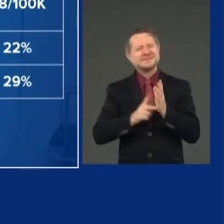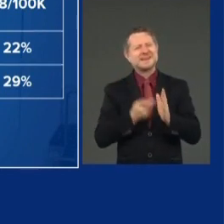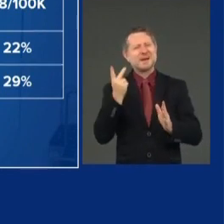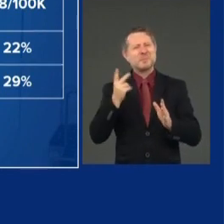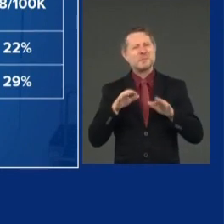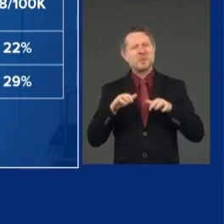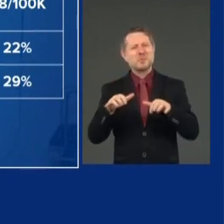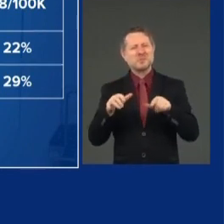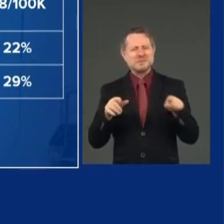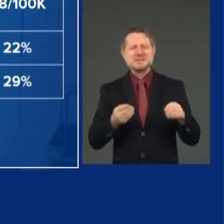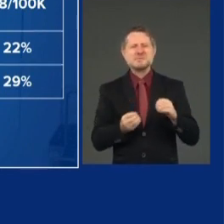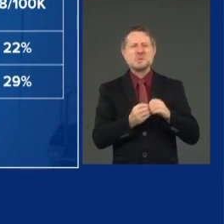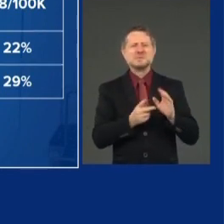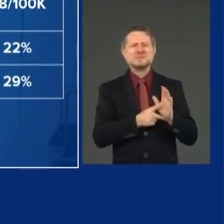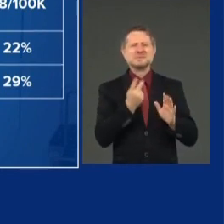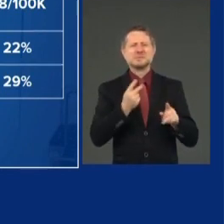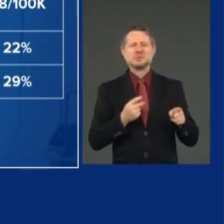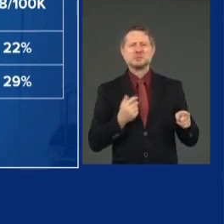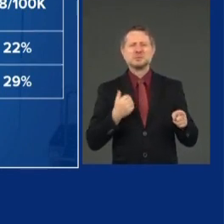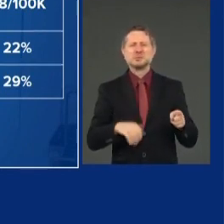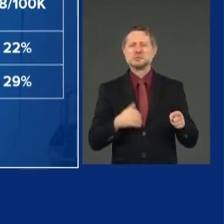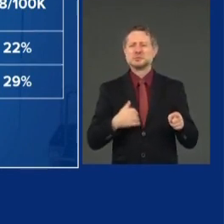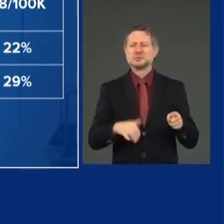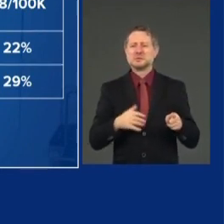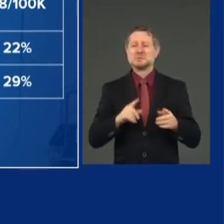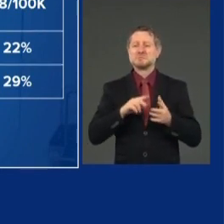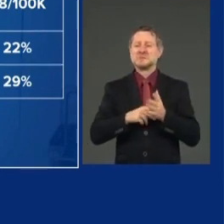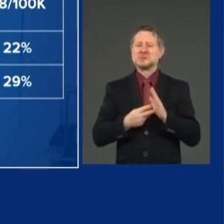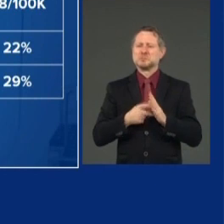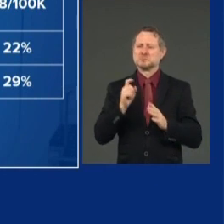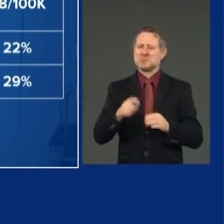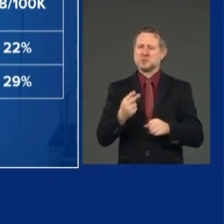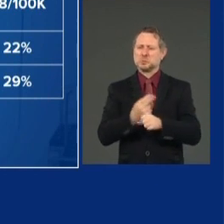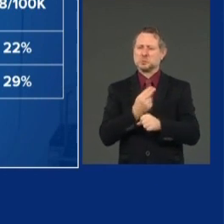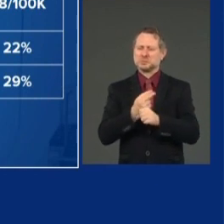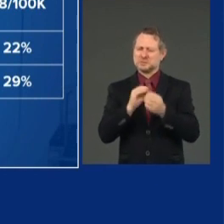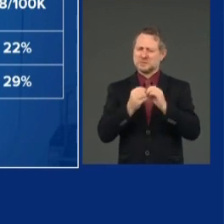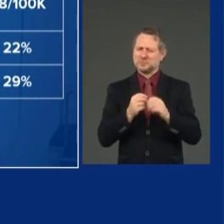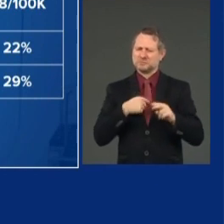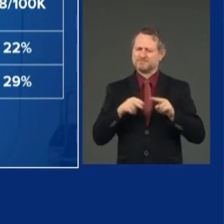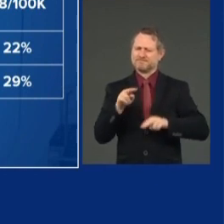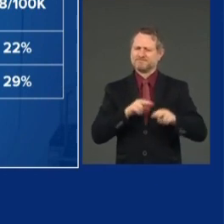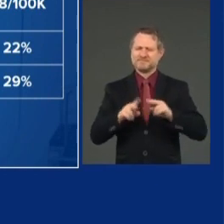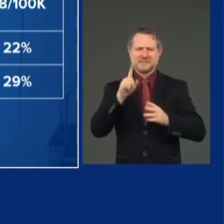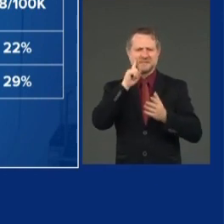IT IS DOUBLE THE HOSPITALIZATION RATE, OKAY?